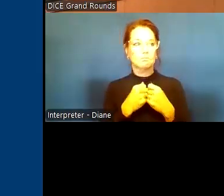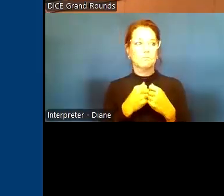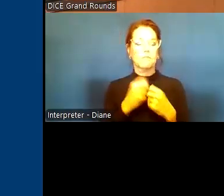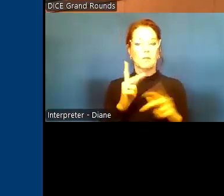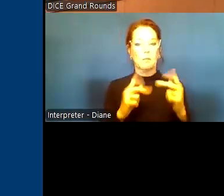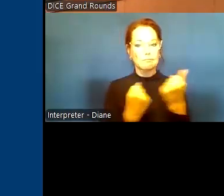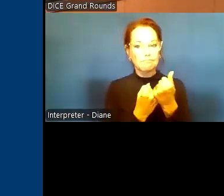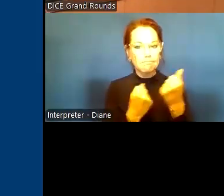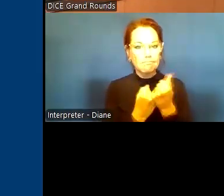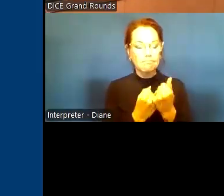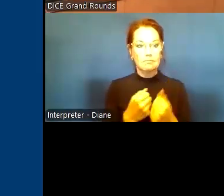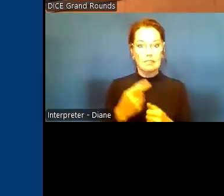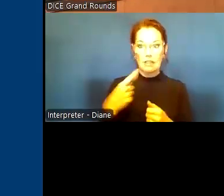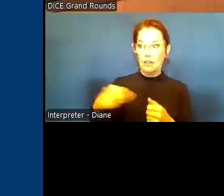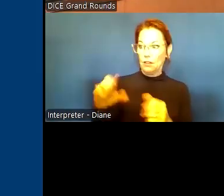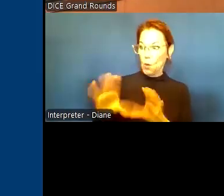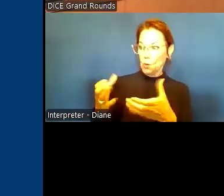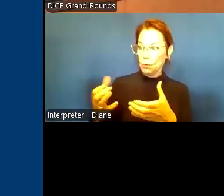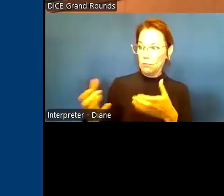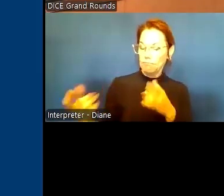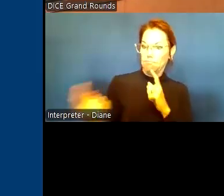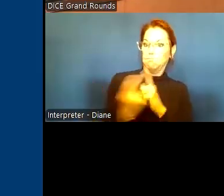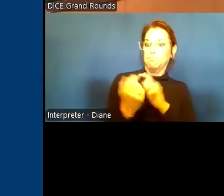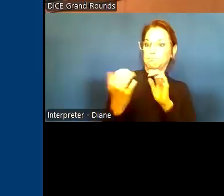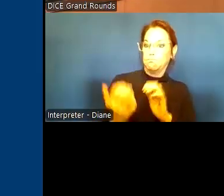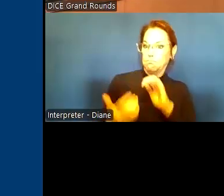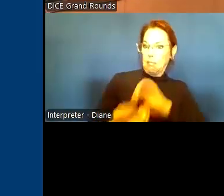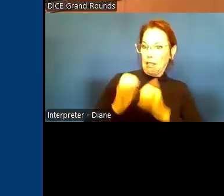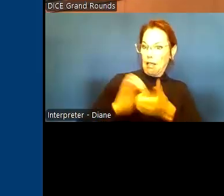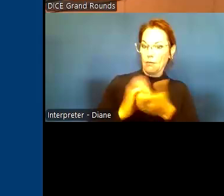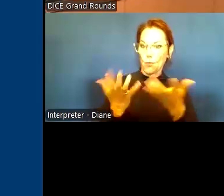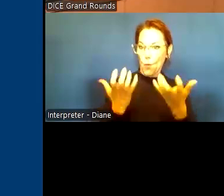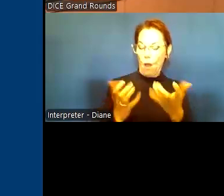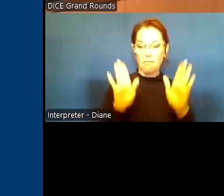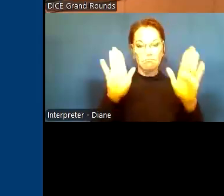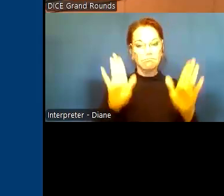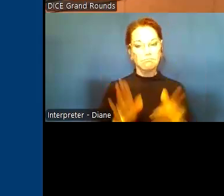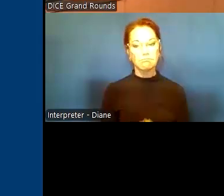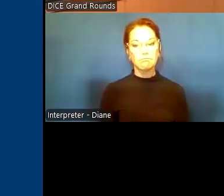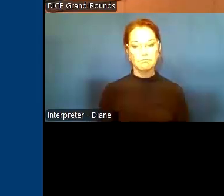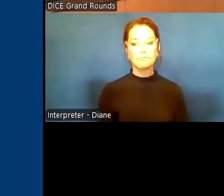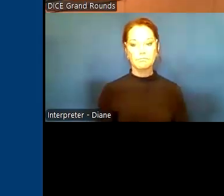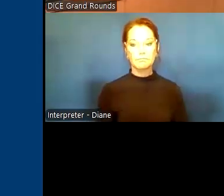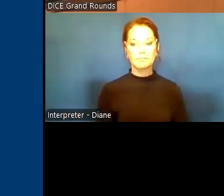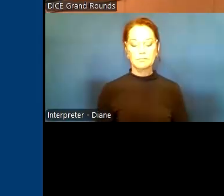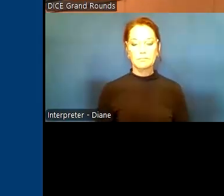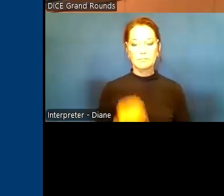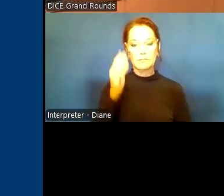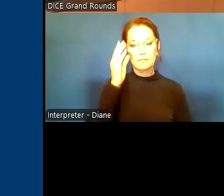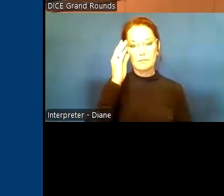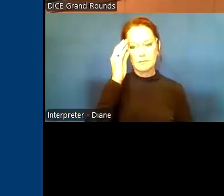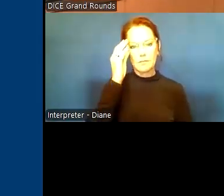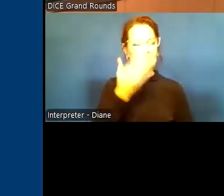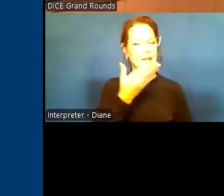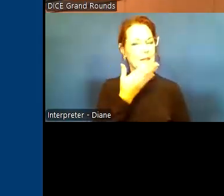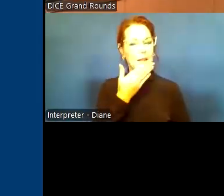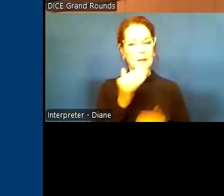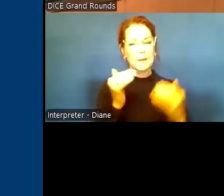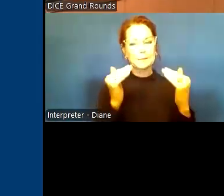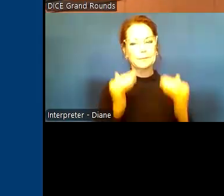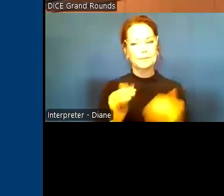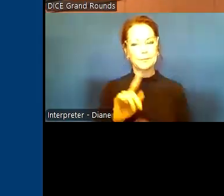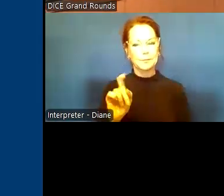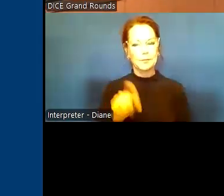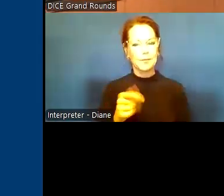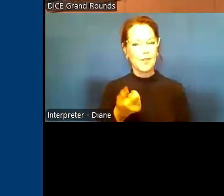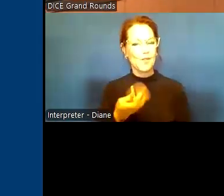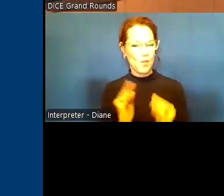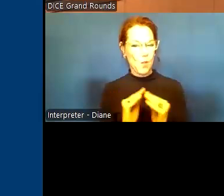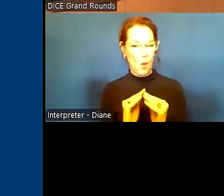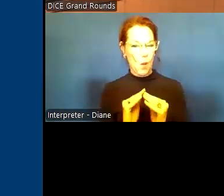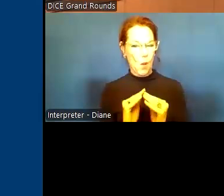collaborate thank you all right our next question um we have a few more here so I'll try and pick